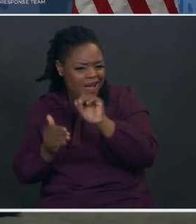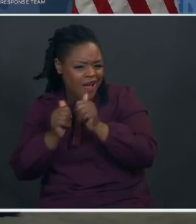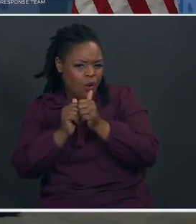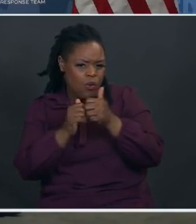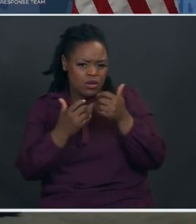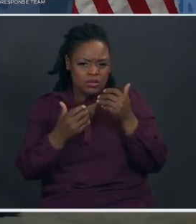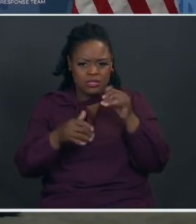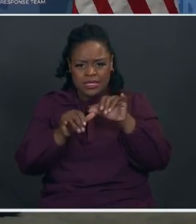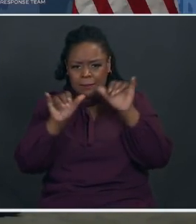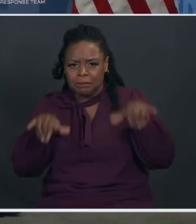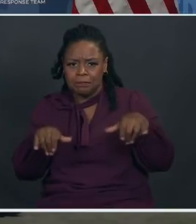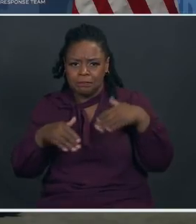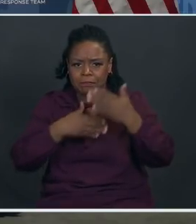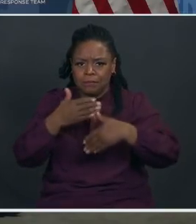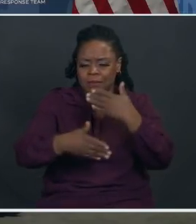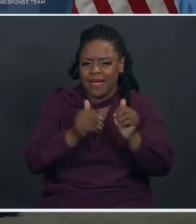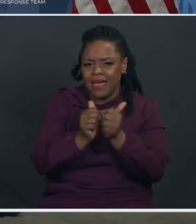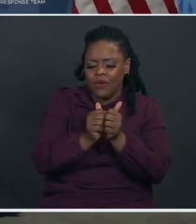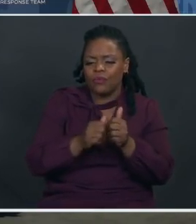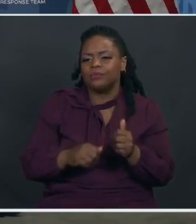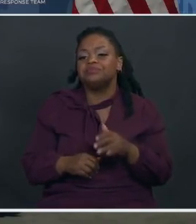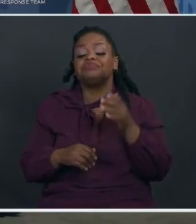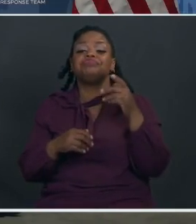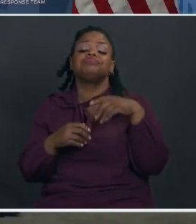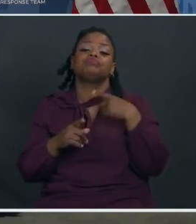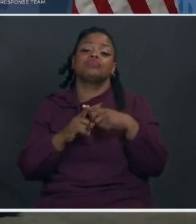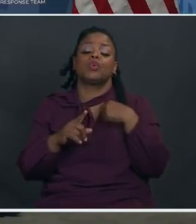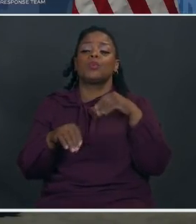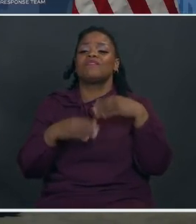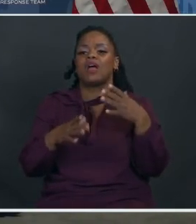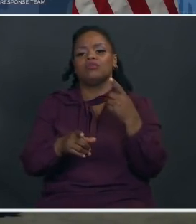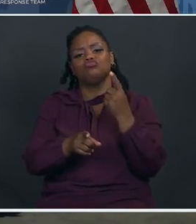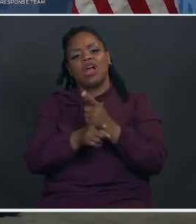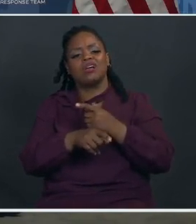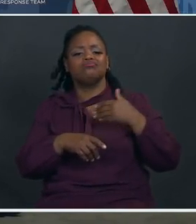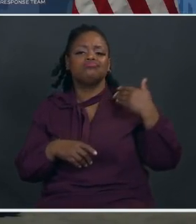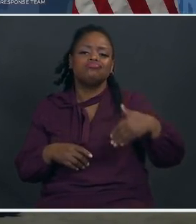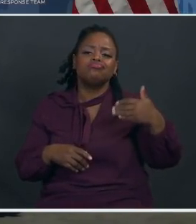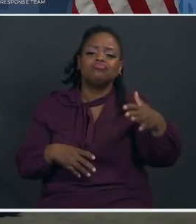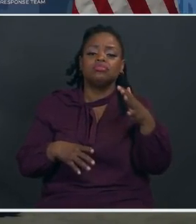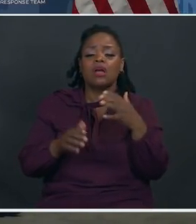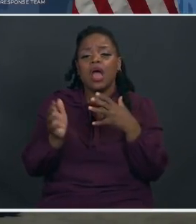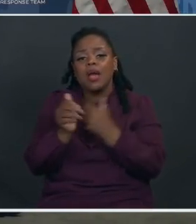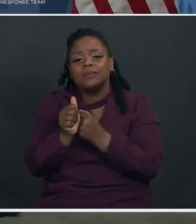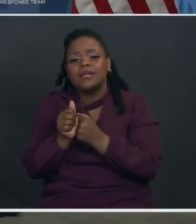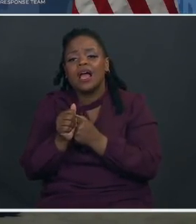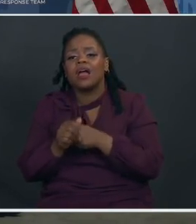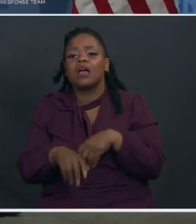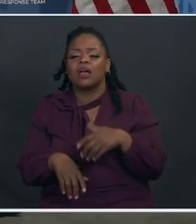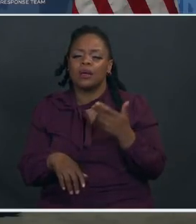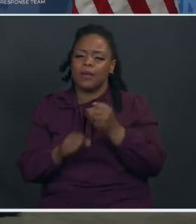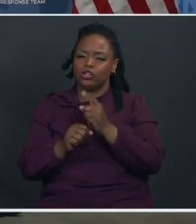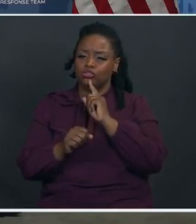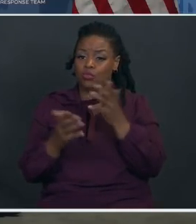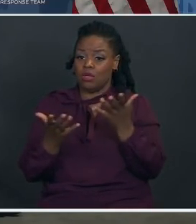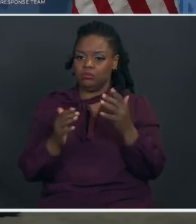And we will provide regular updates on our efforts to ensure that equity remains at the core of all we do.